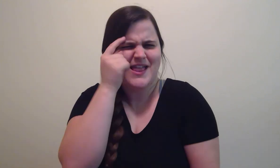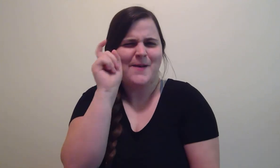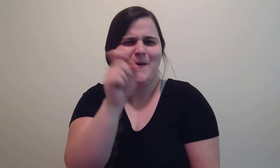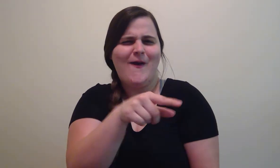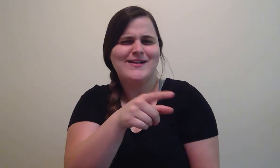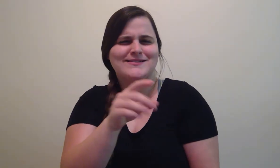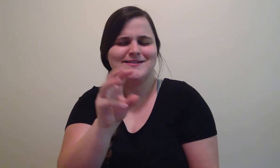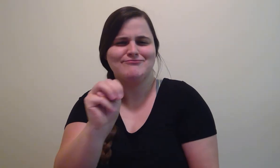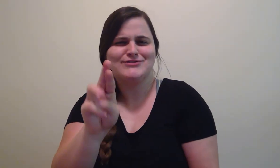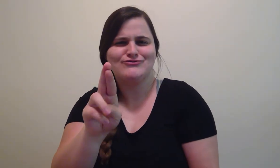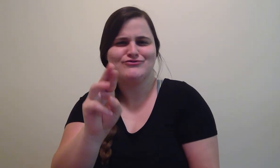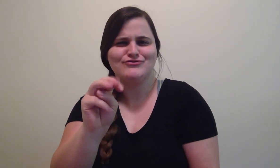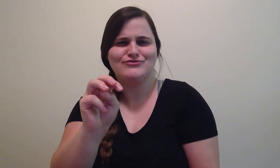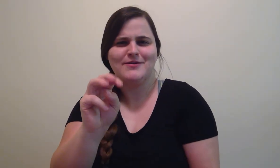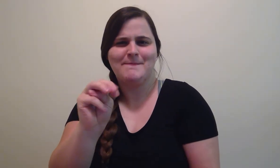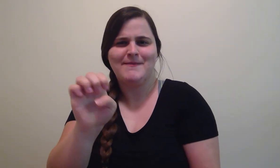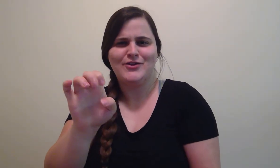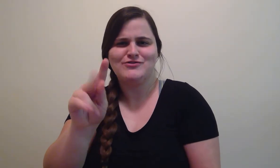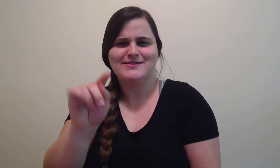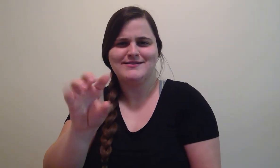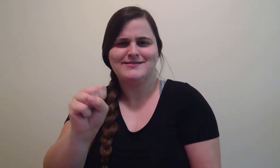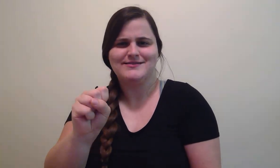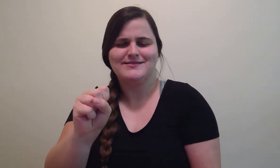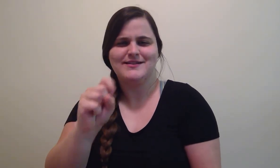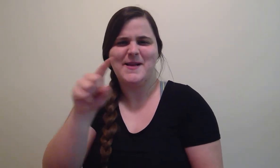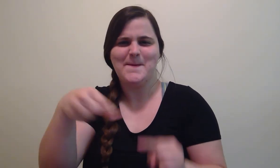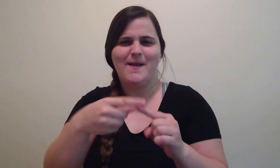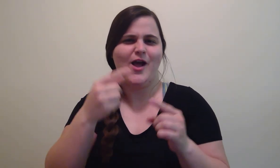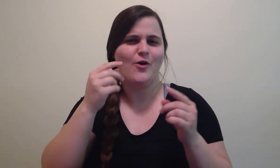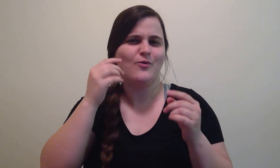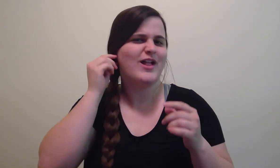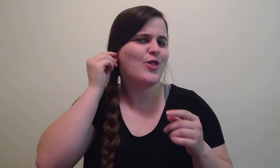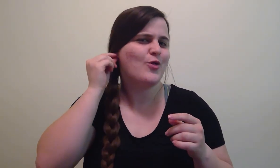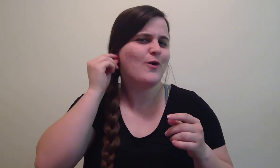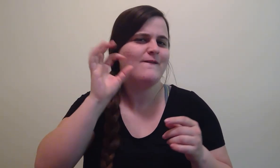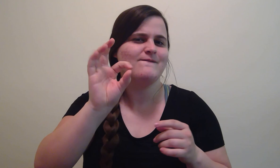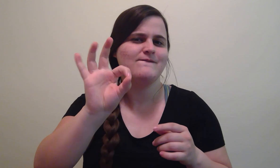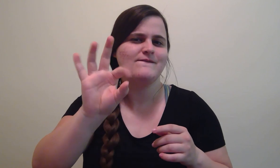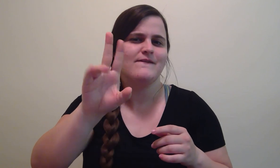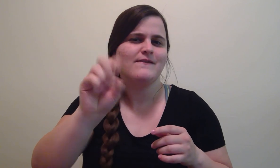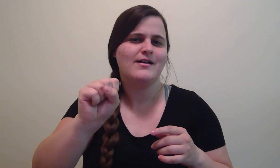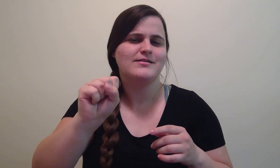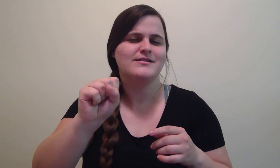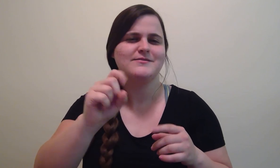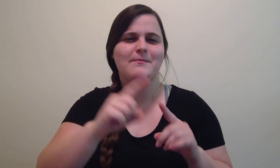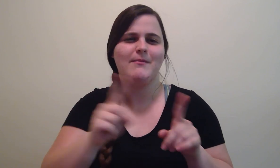I thought about asking Mr. Mertins about earlobe fuzz when we were discussing evolution in science,